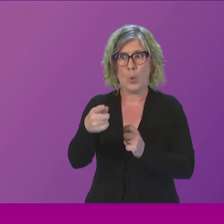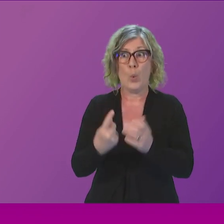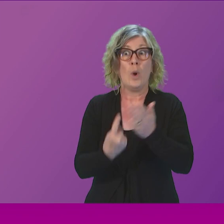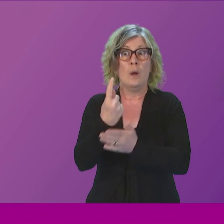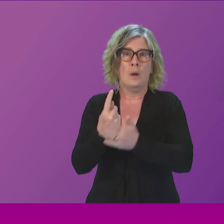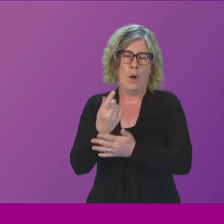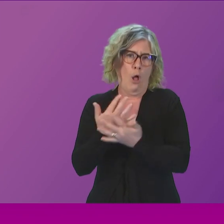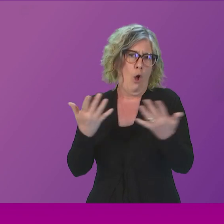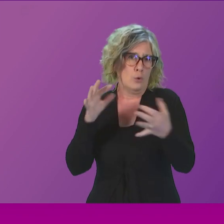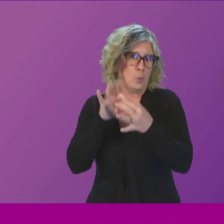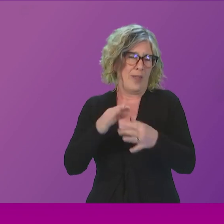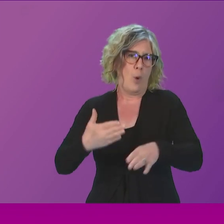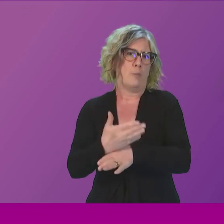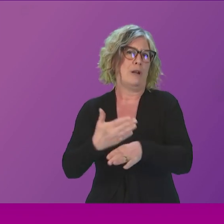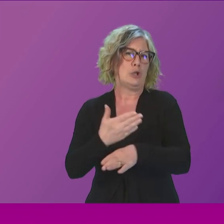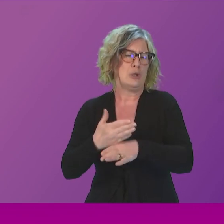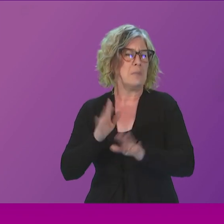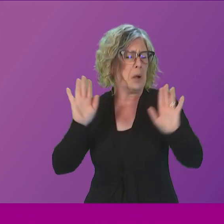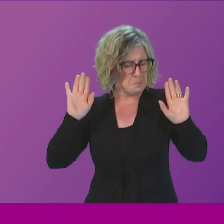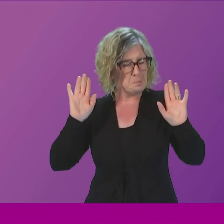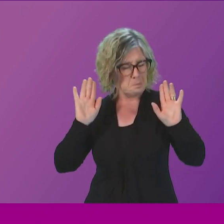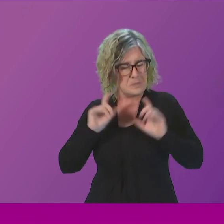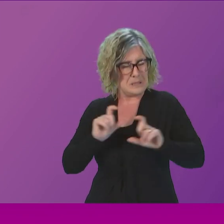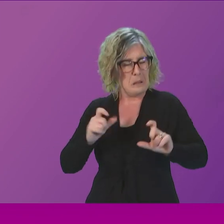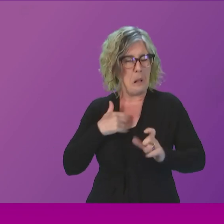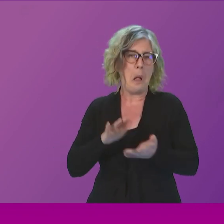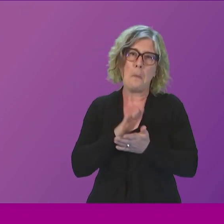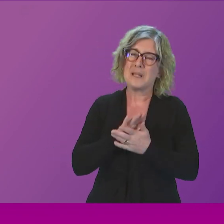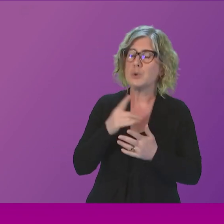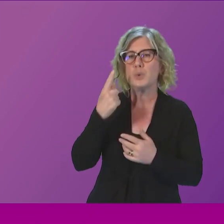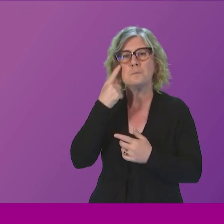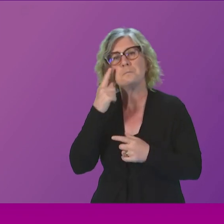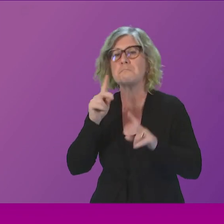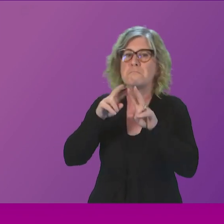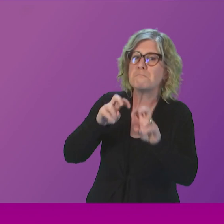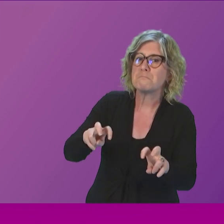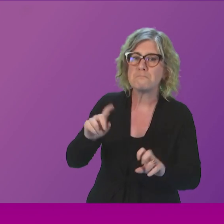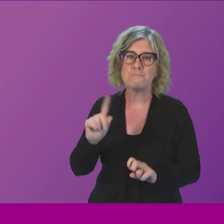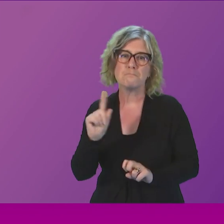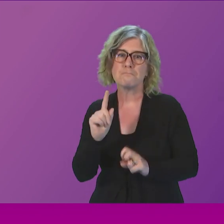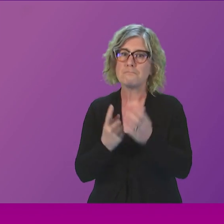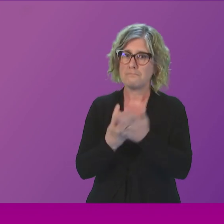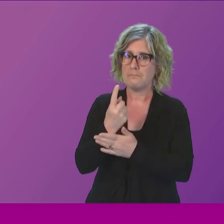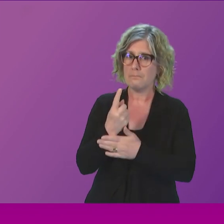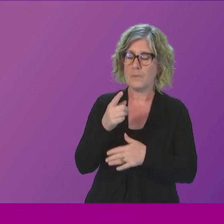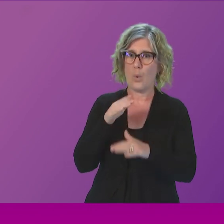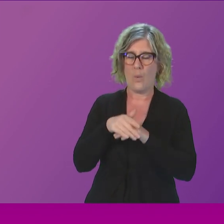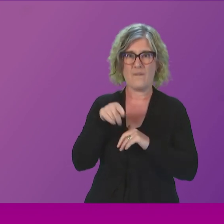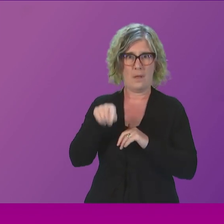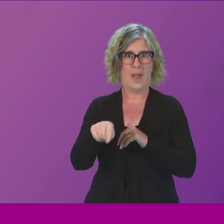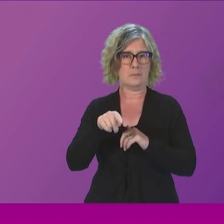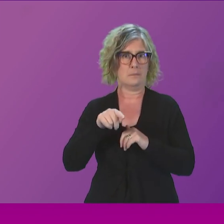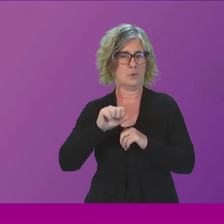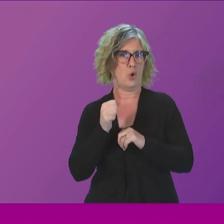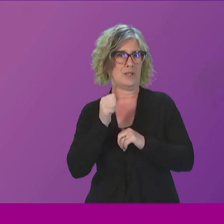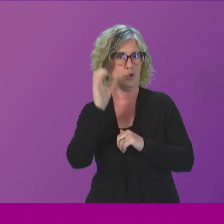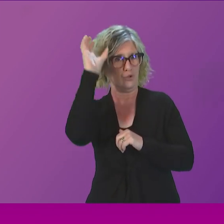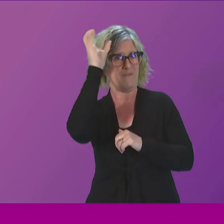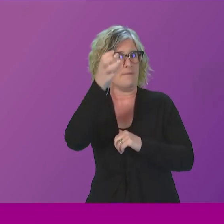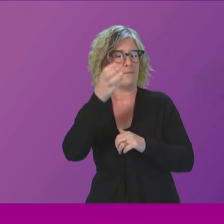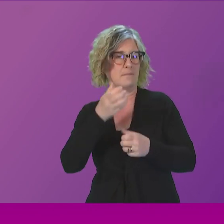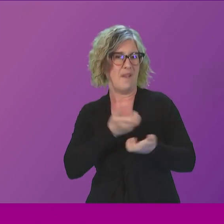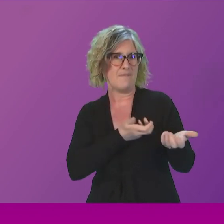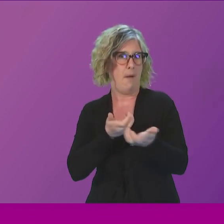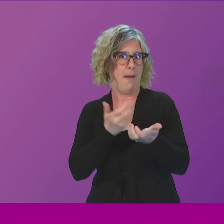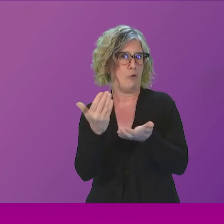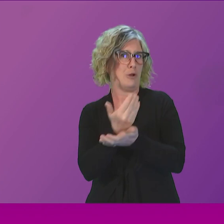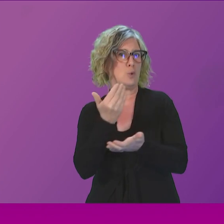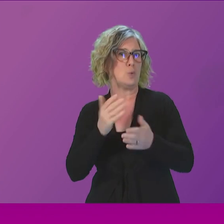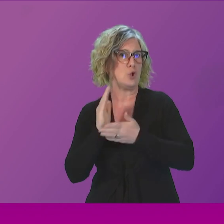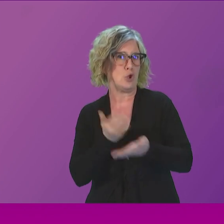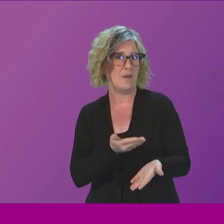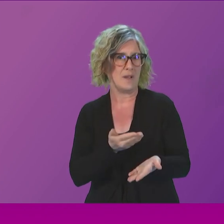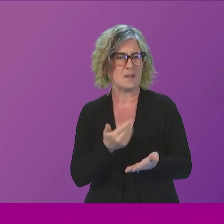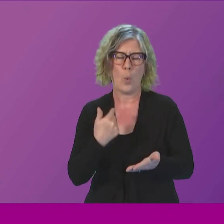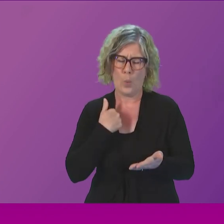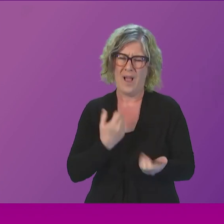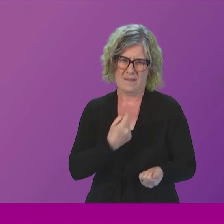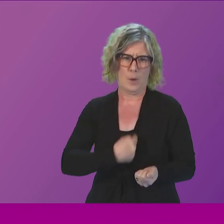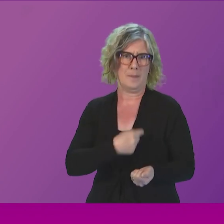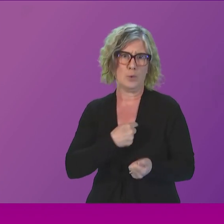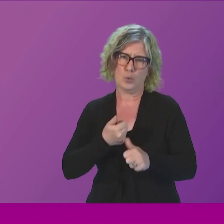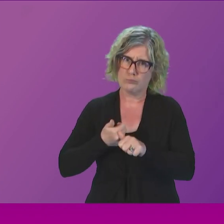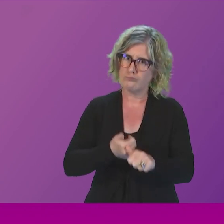We have continued our commitment to supporting the Scottish Fire and Rescue Service’s delivery